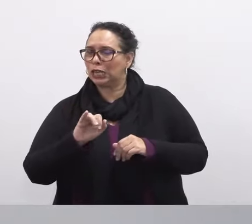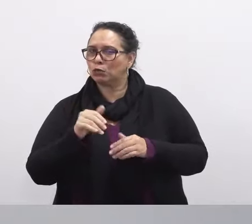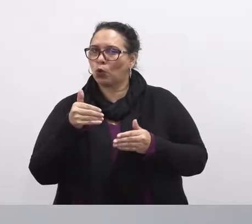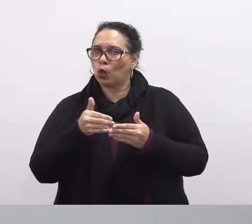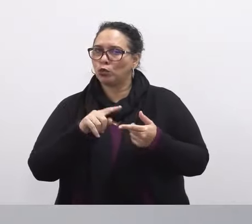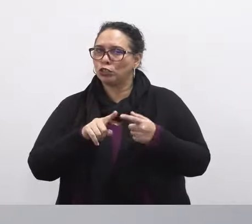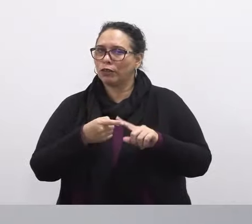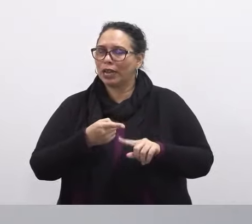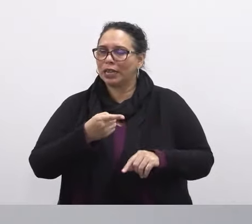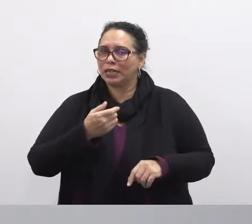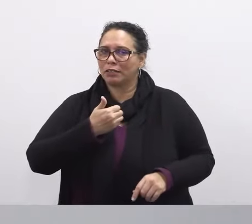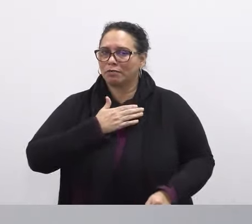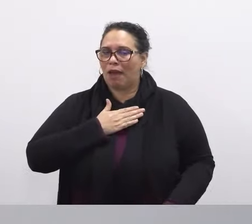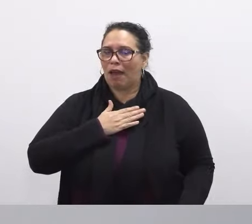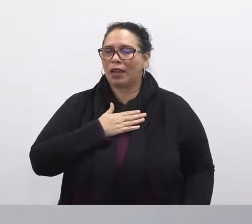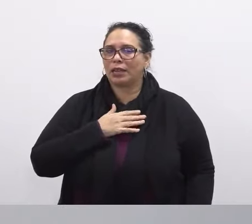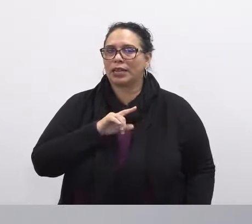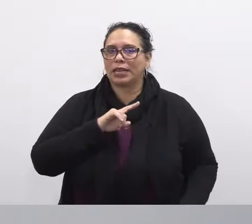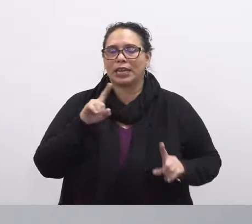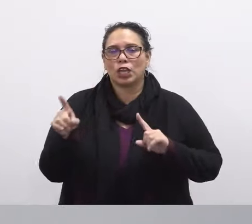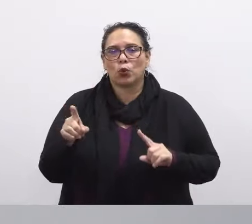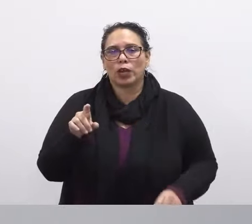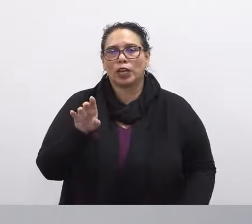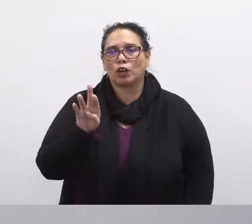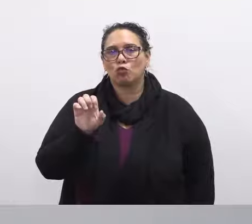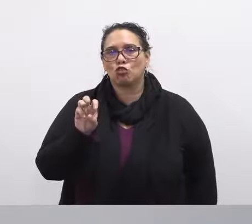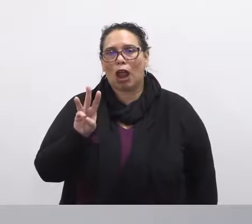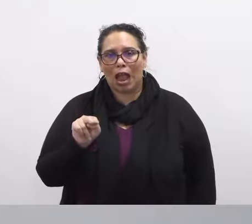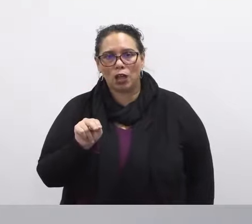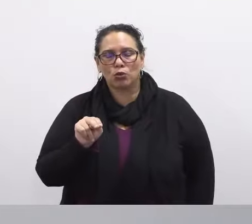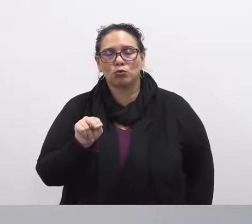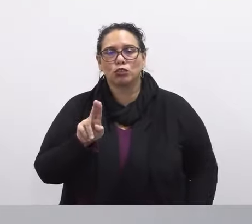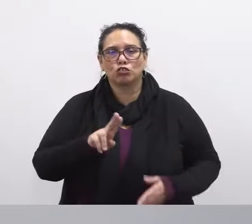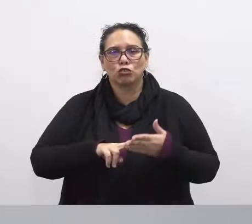he went to Brown University was Albi dissertation dead.